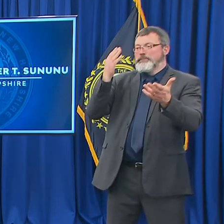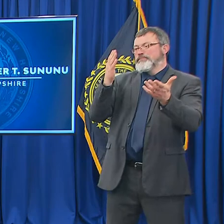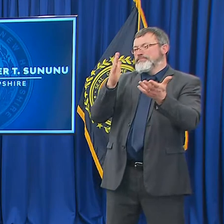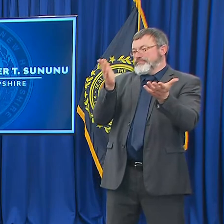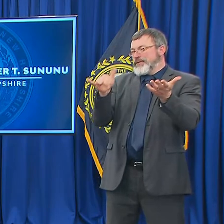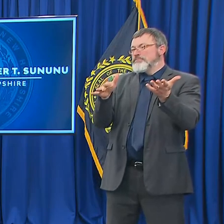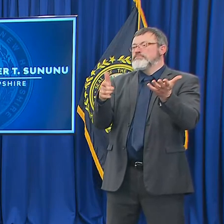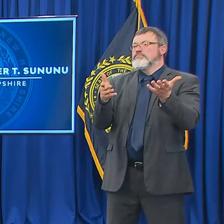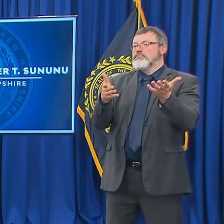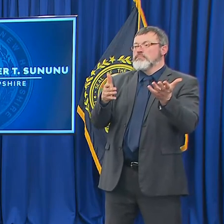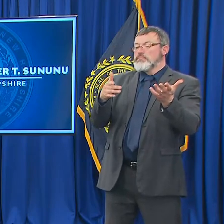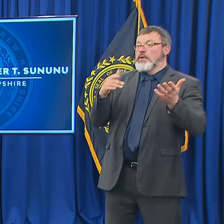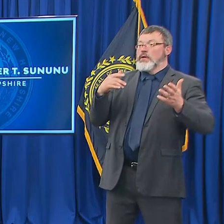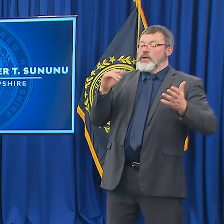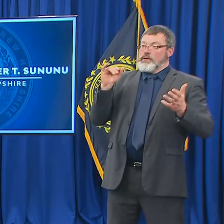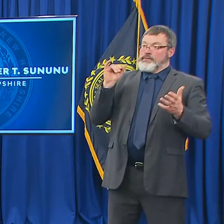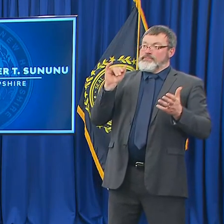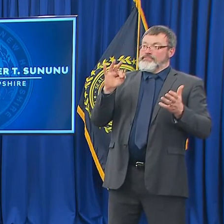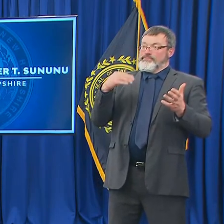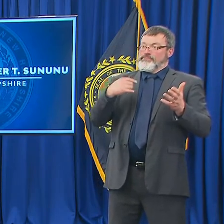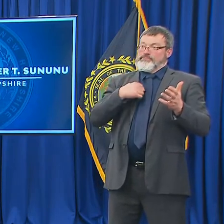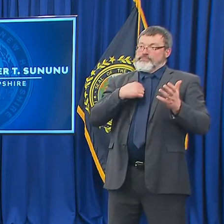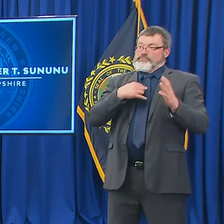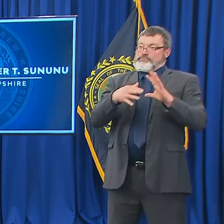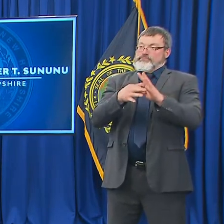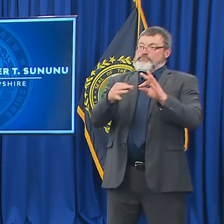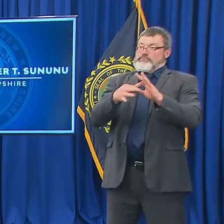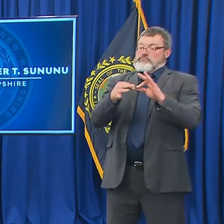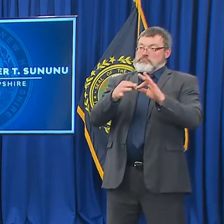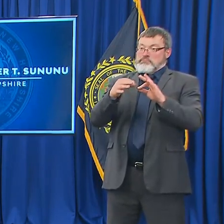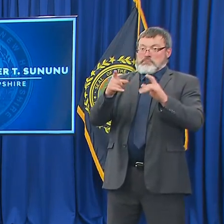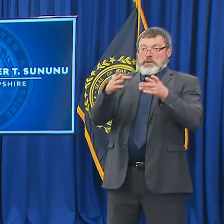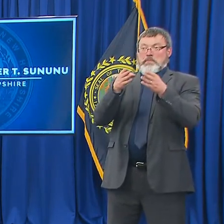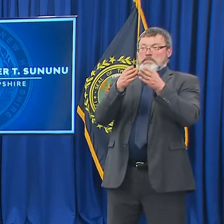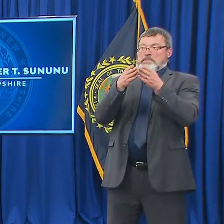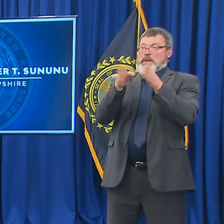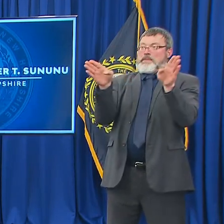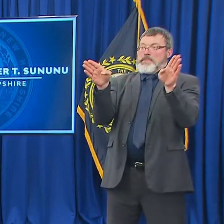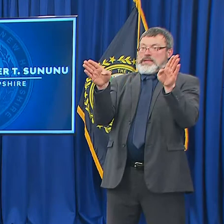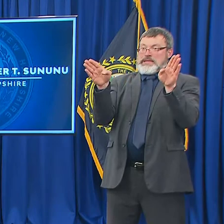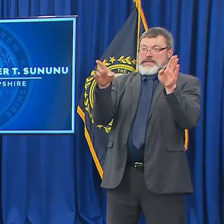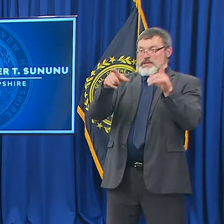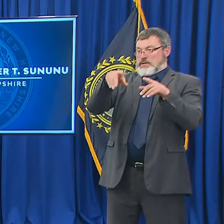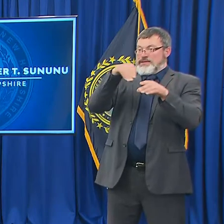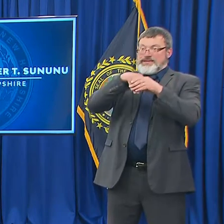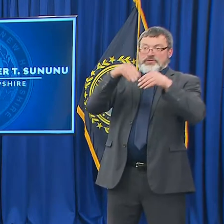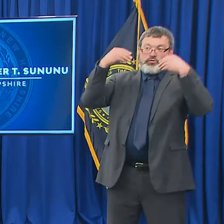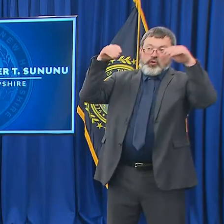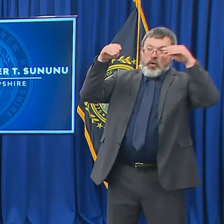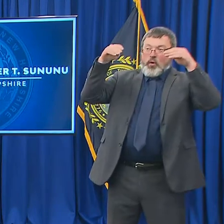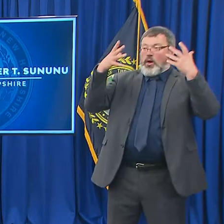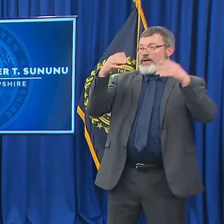you had requested 500 additional National Guard troops plus the authority to keep the 400. You currently have.